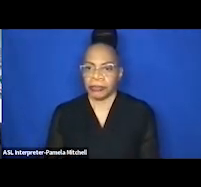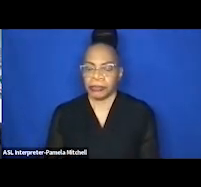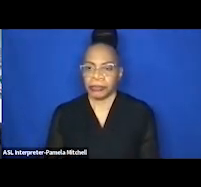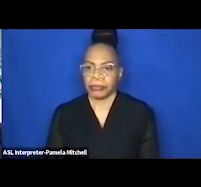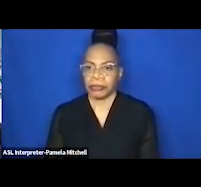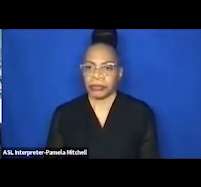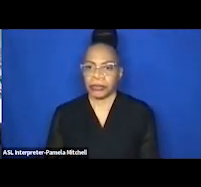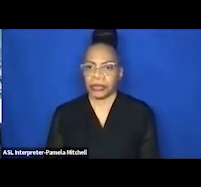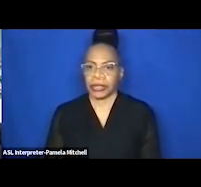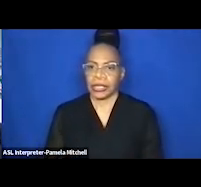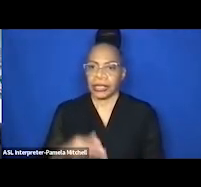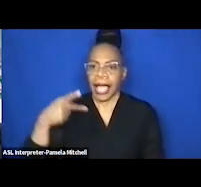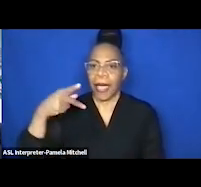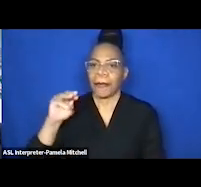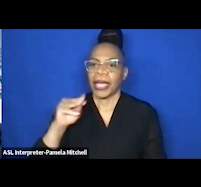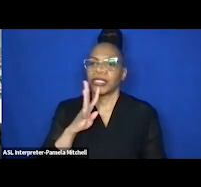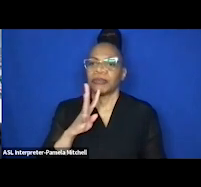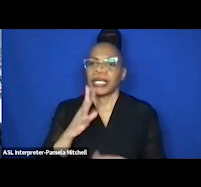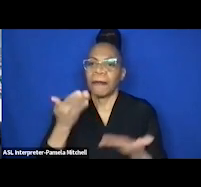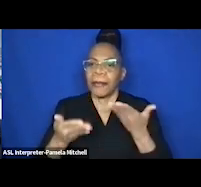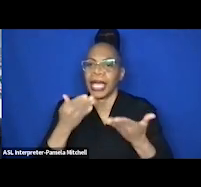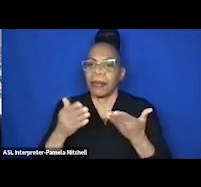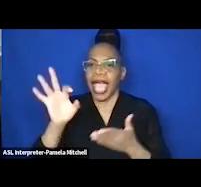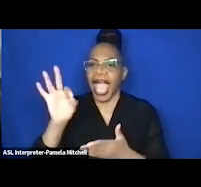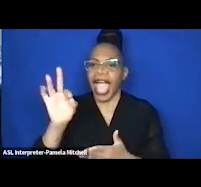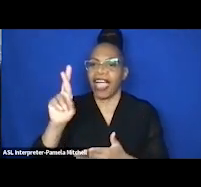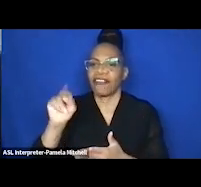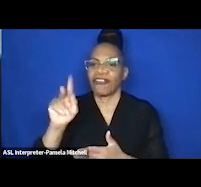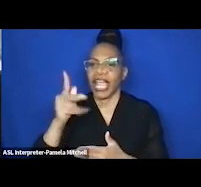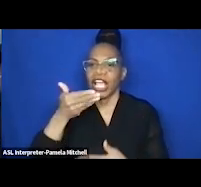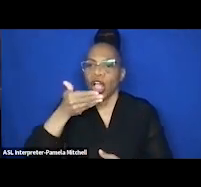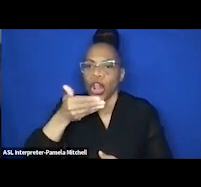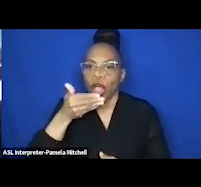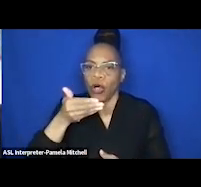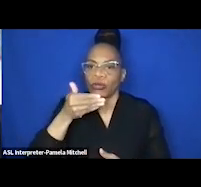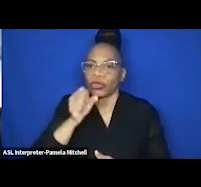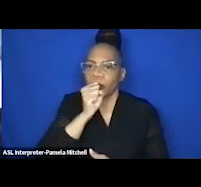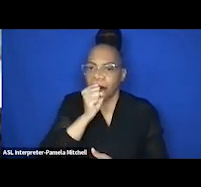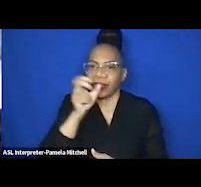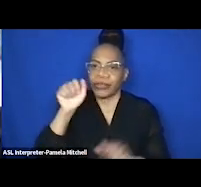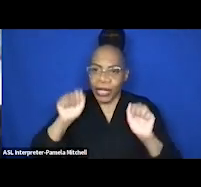[Pam] Maybe we can get Frank a little bit closer to the microphone so we can hear him a little bit better. Okay.